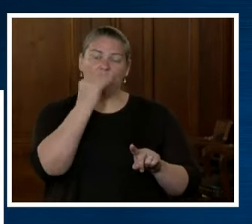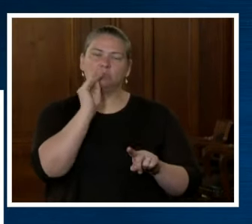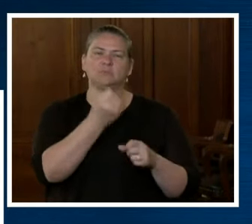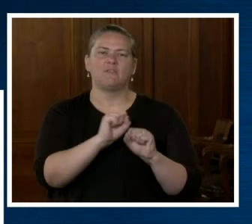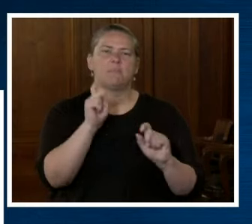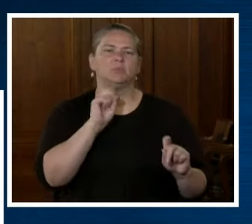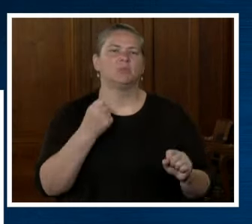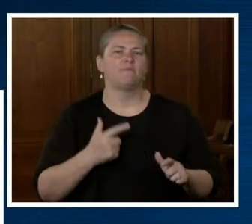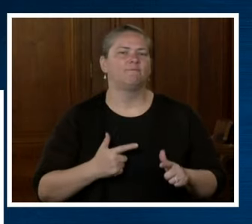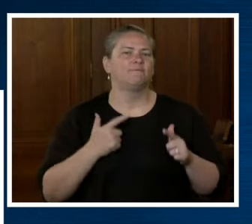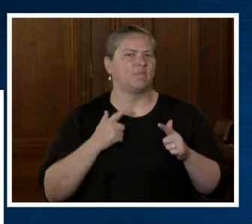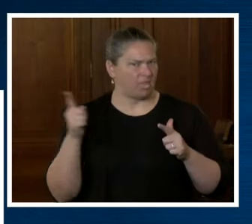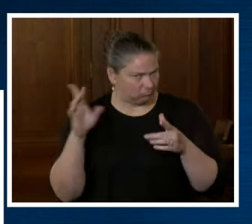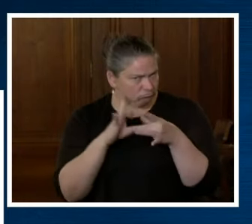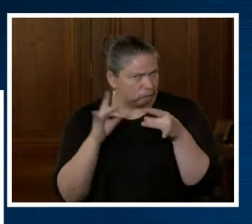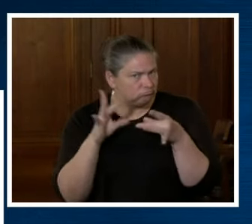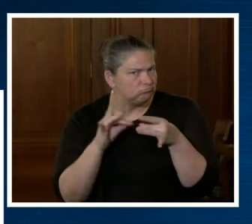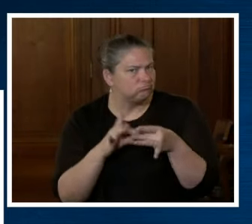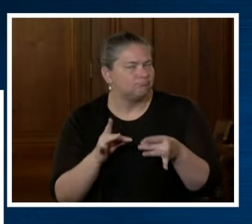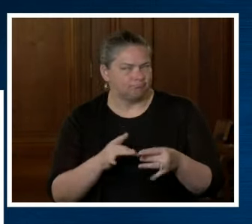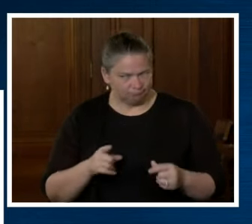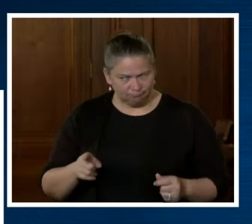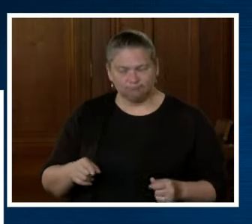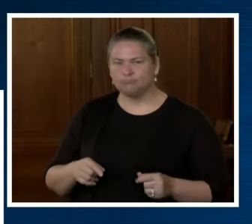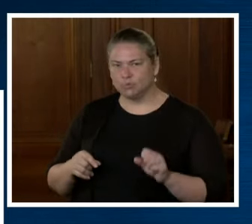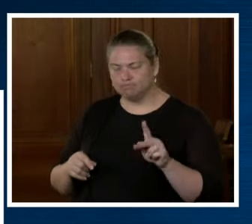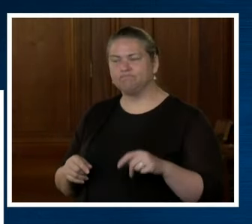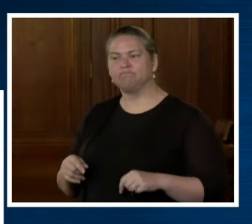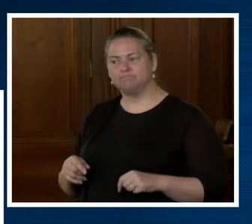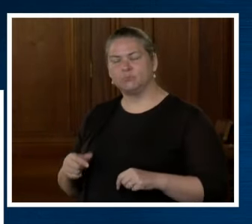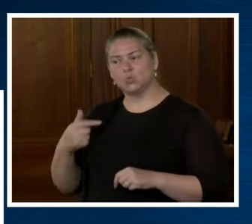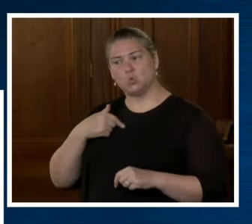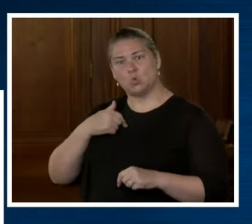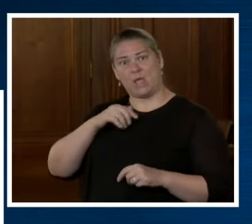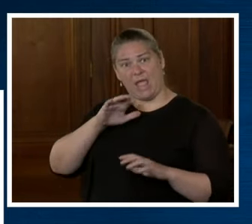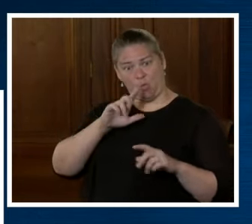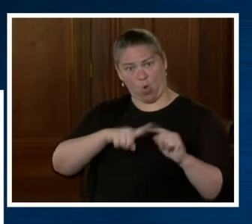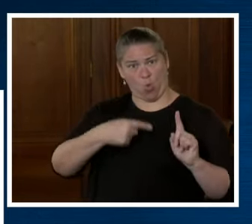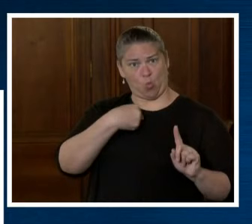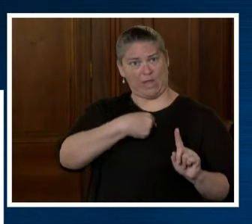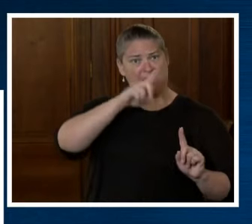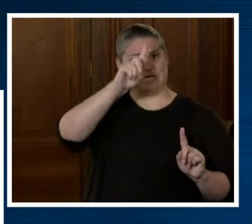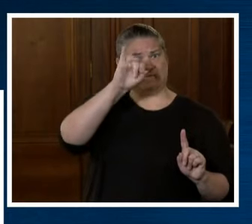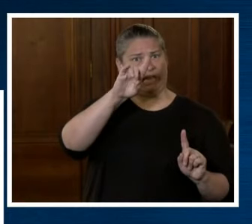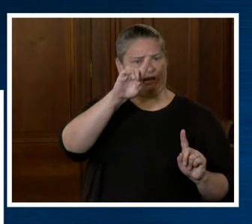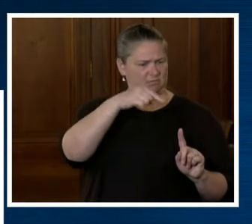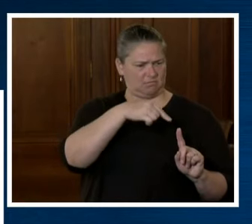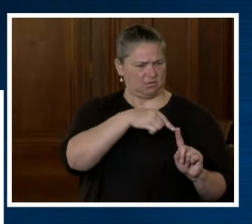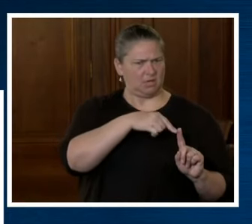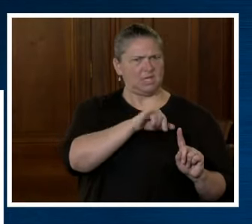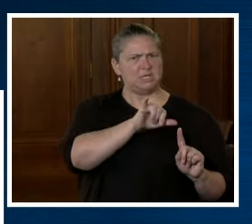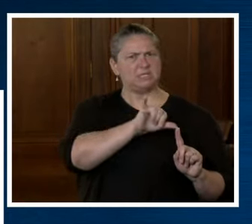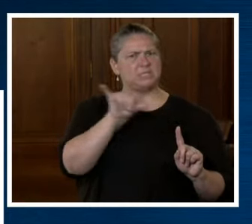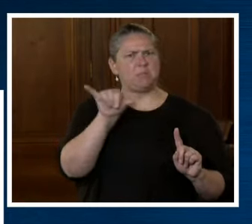EVERY DAY I WORRIED THAT IT WOULD NOT BE ENOUGH TO BLUNT THAT CURVE, AND WE DIDN'T KNOW